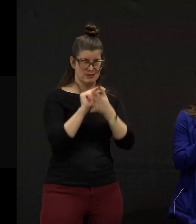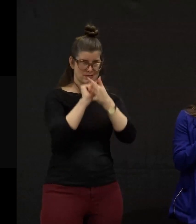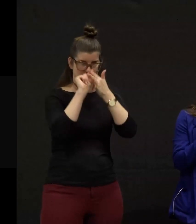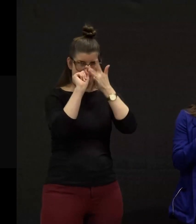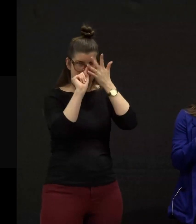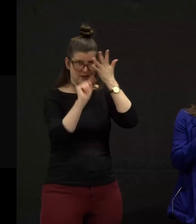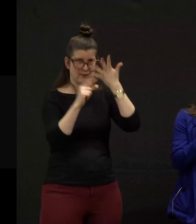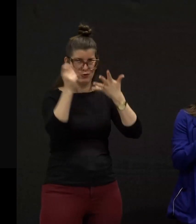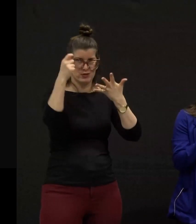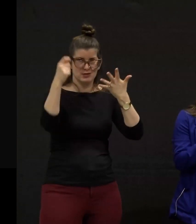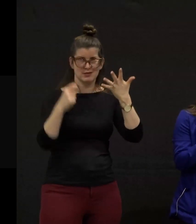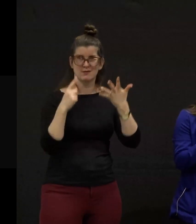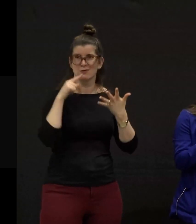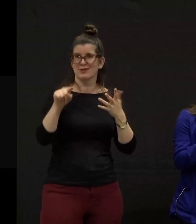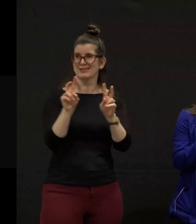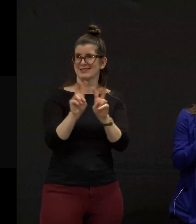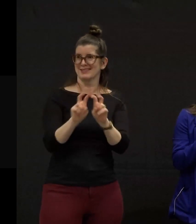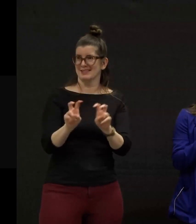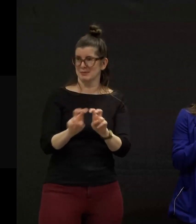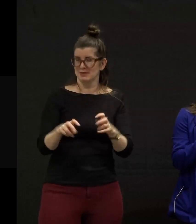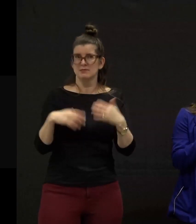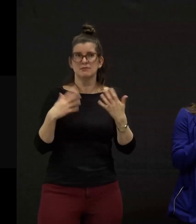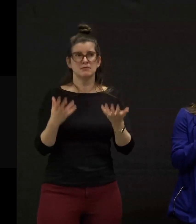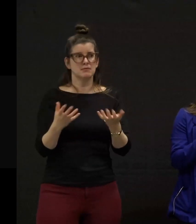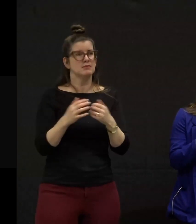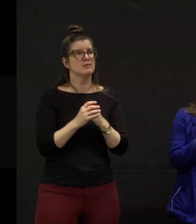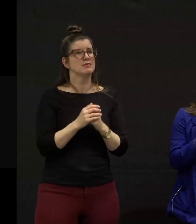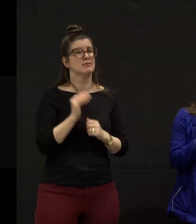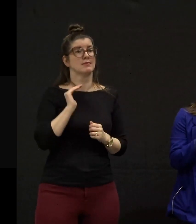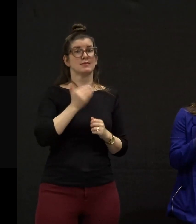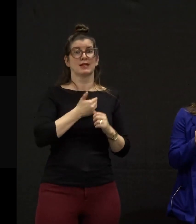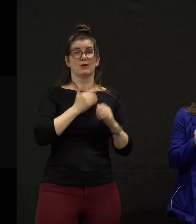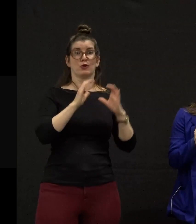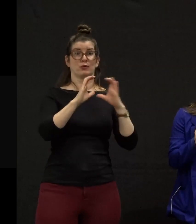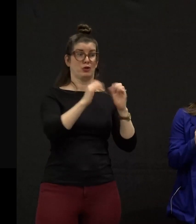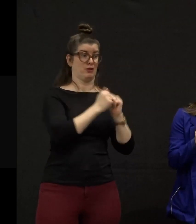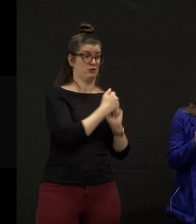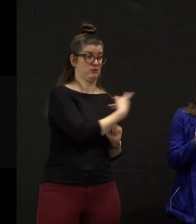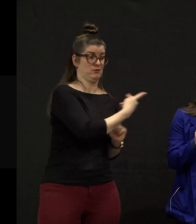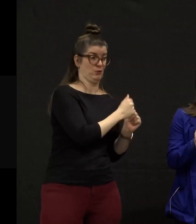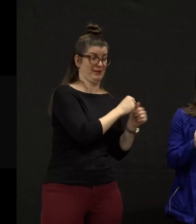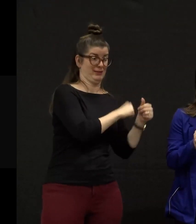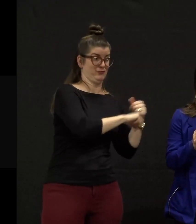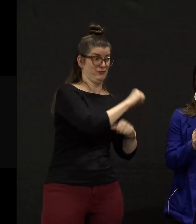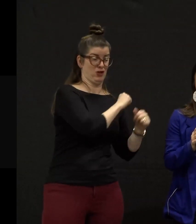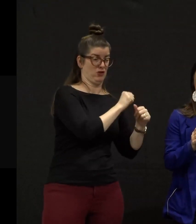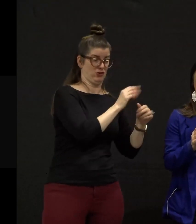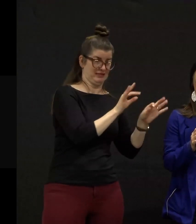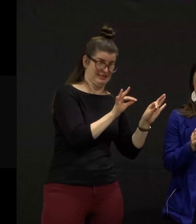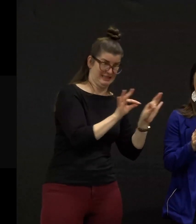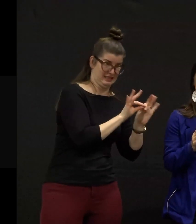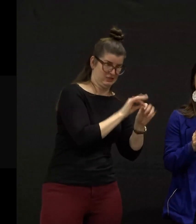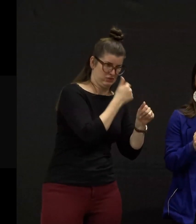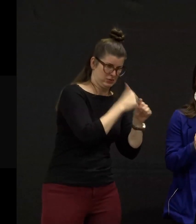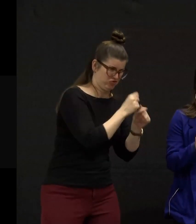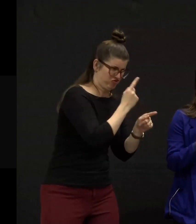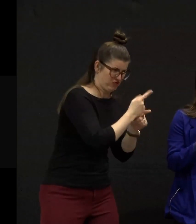in these assessments. And our communication with each other is key to remember right, what are we collecting? What do we need now?